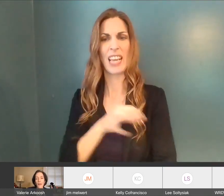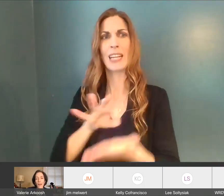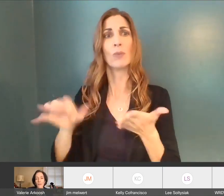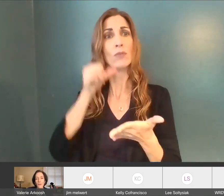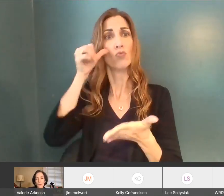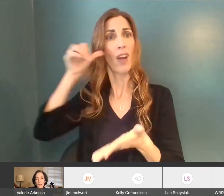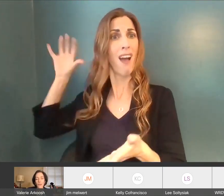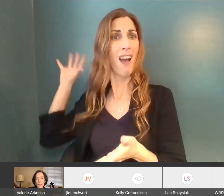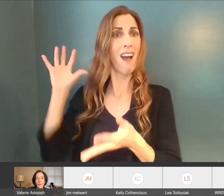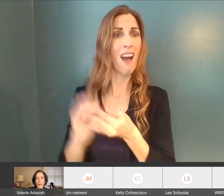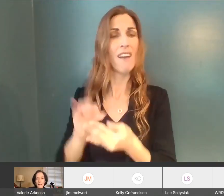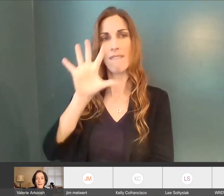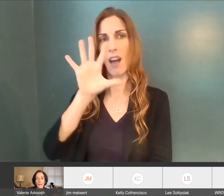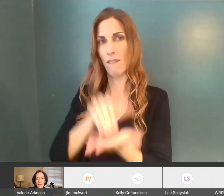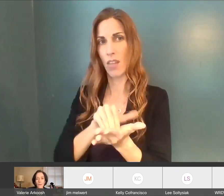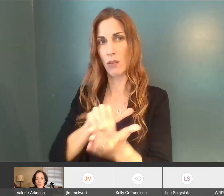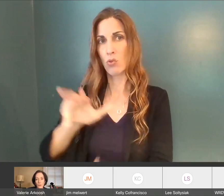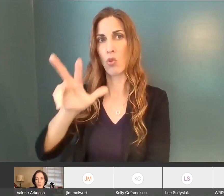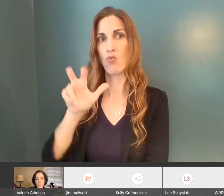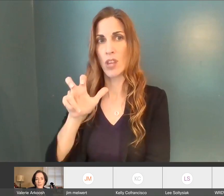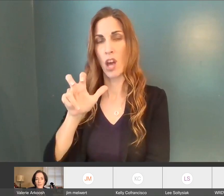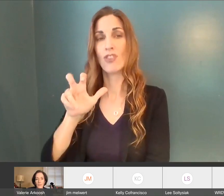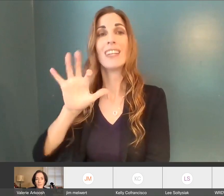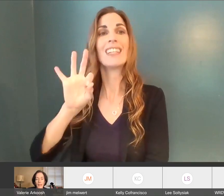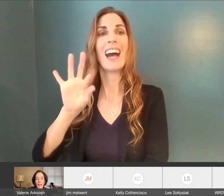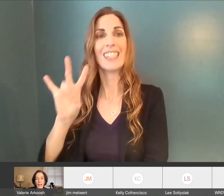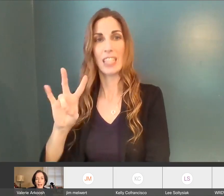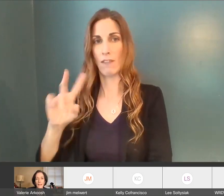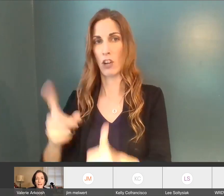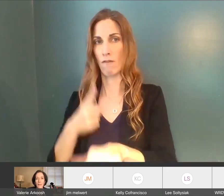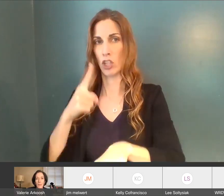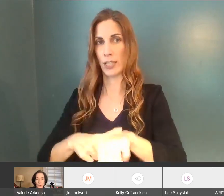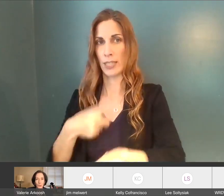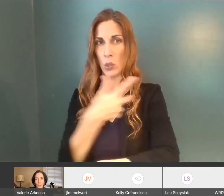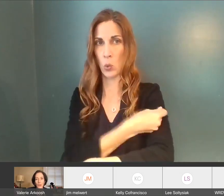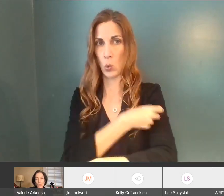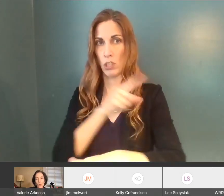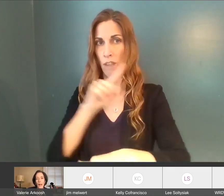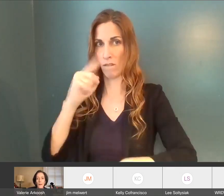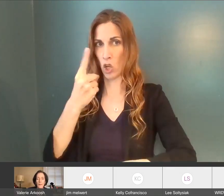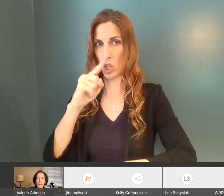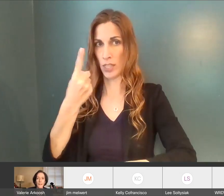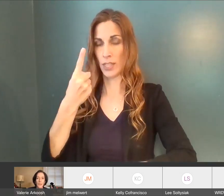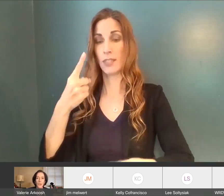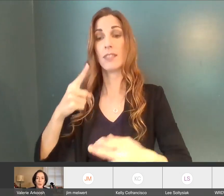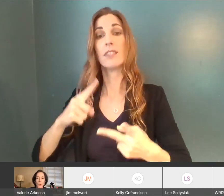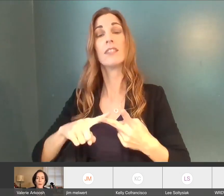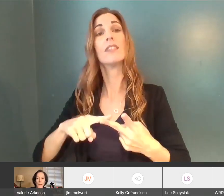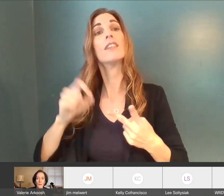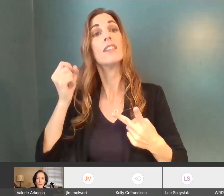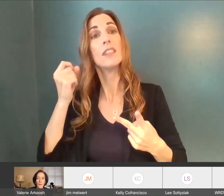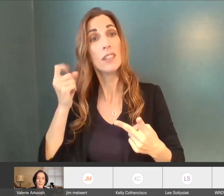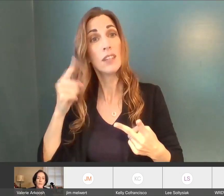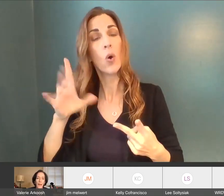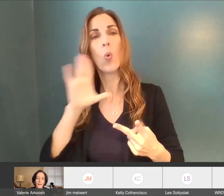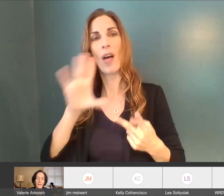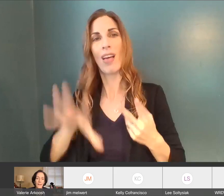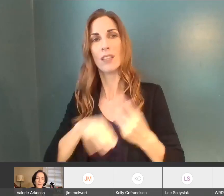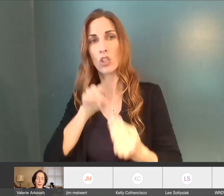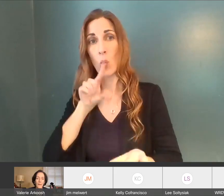5,397 first doses, and as I mentioned earlier, we'll have an additional 1,000 doses vaccinated by the